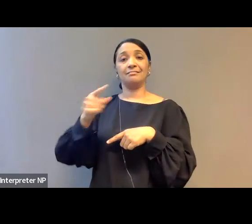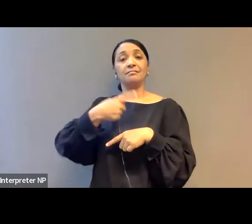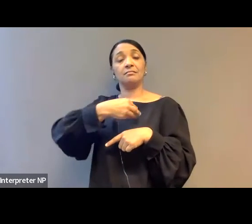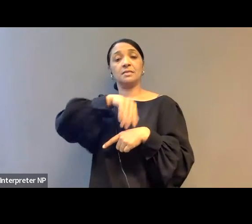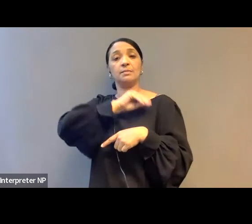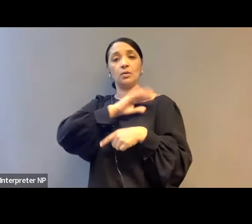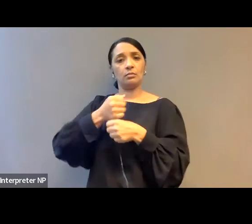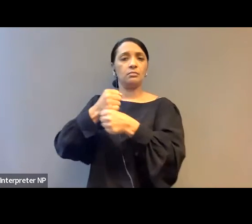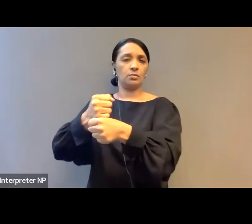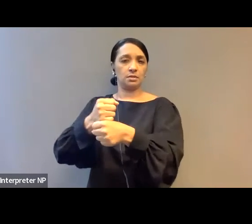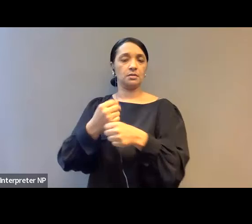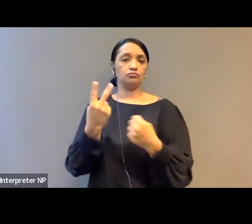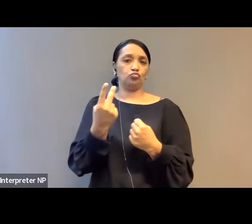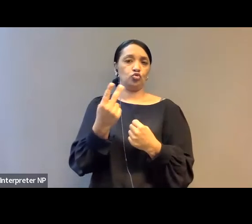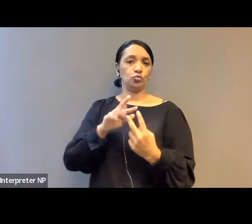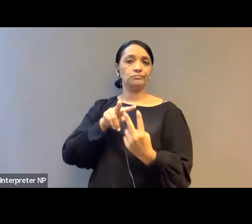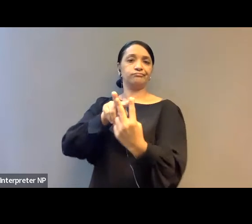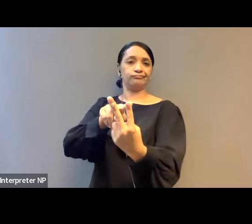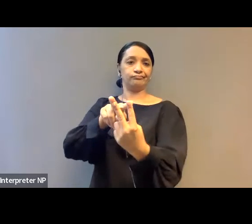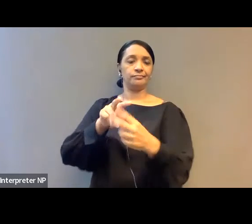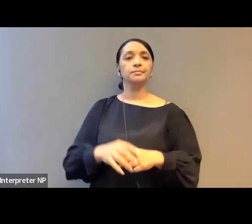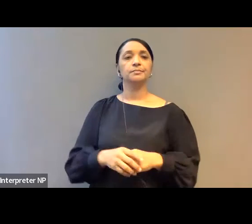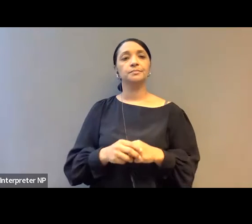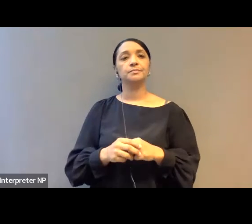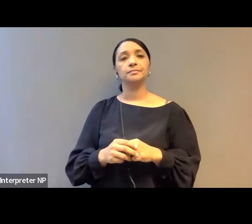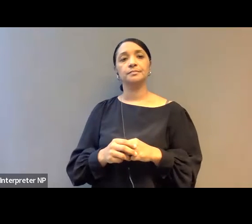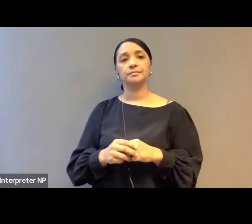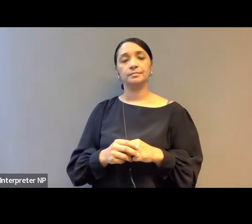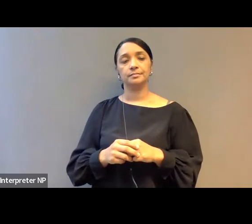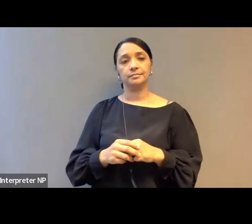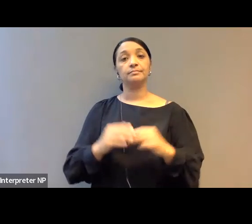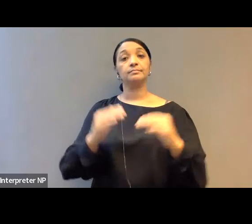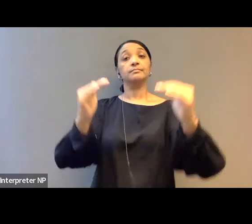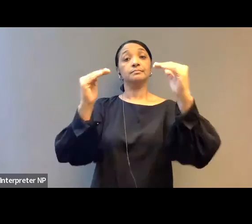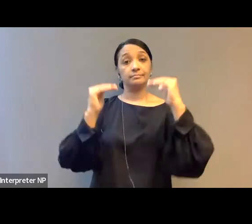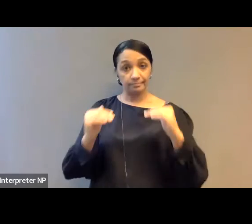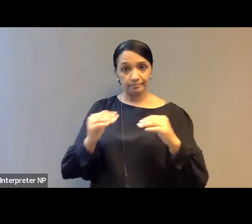from the European People's Party and from Spain. From the European Council...